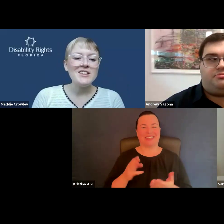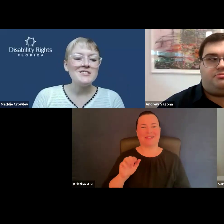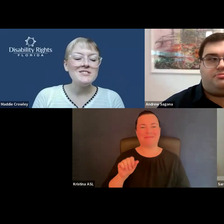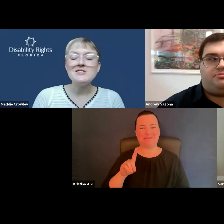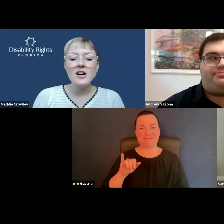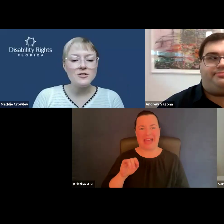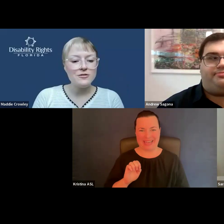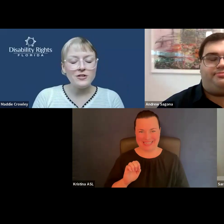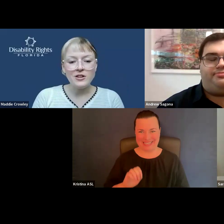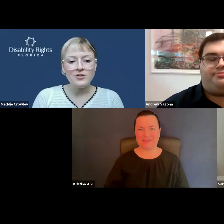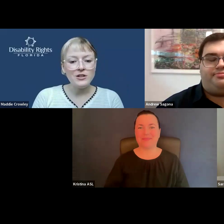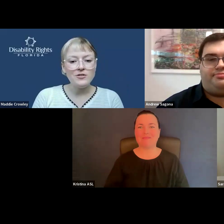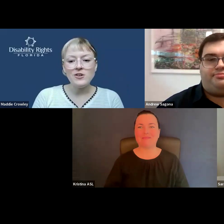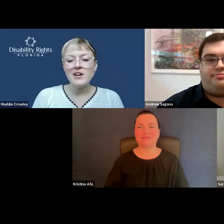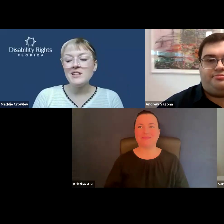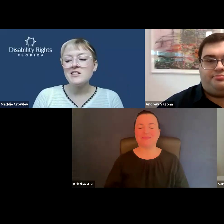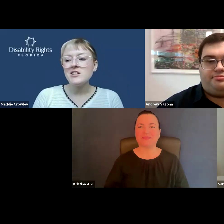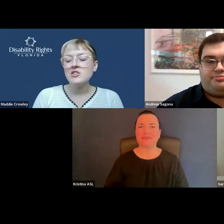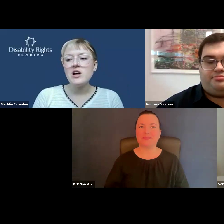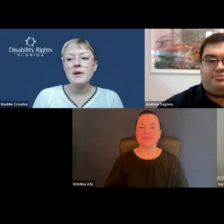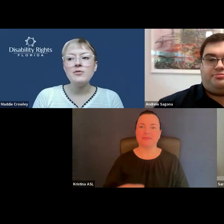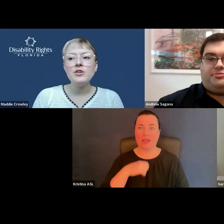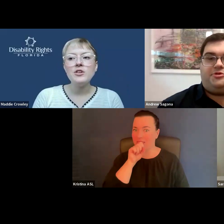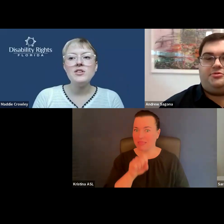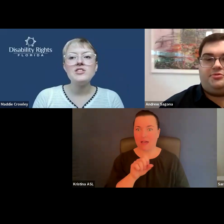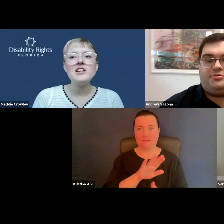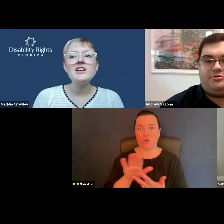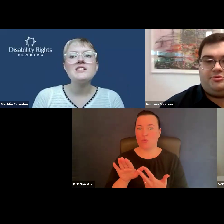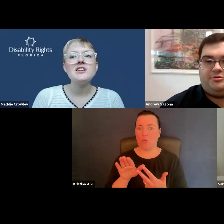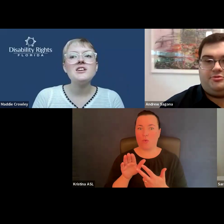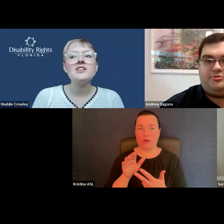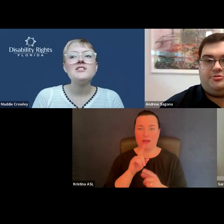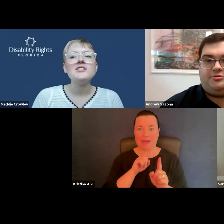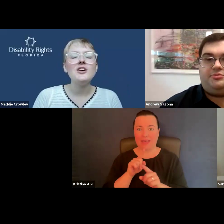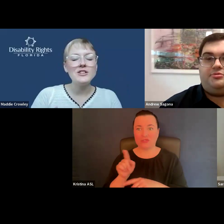I love the three of your answers and I really think it's gonna, you know,